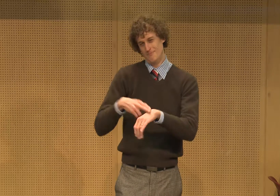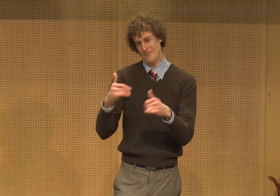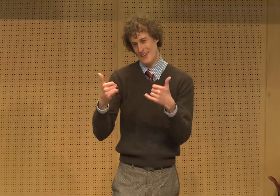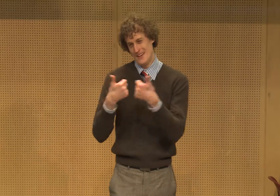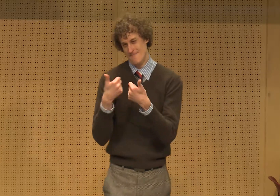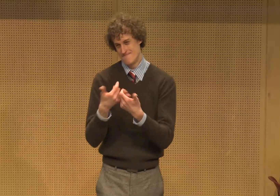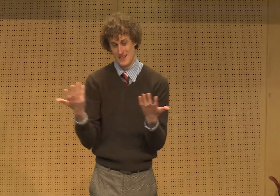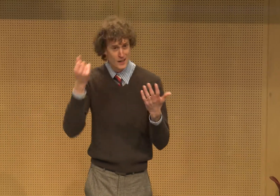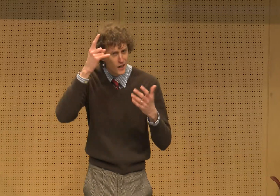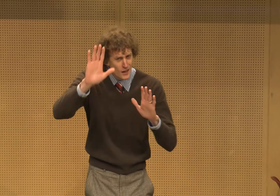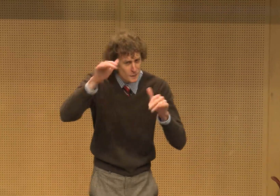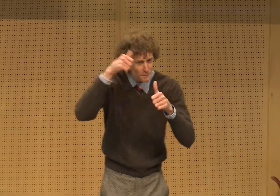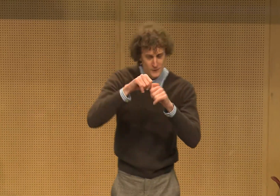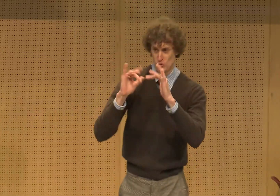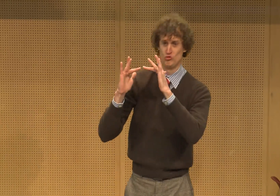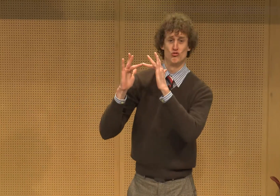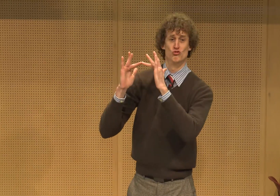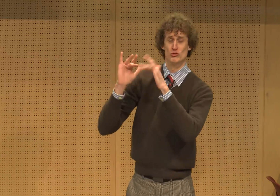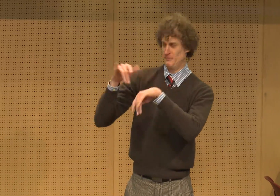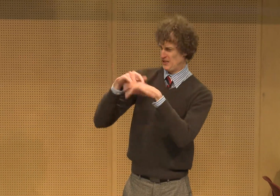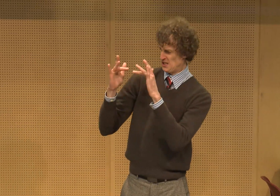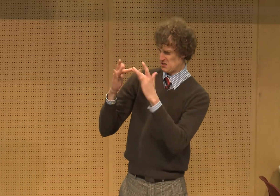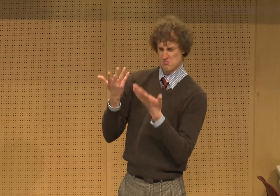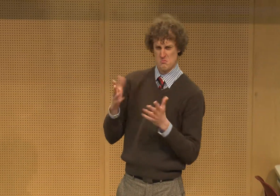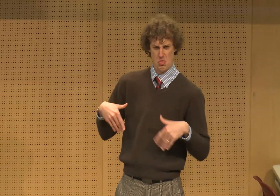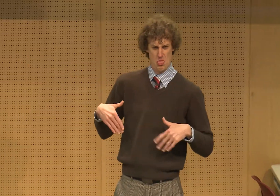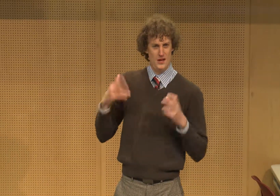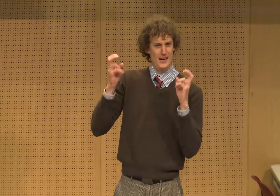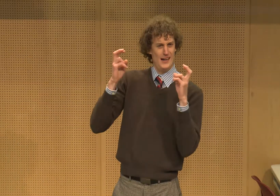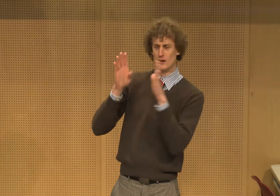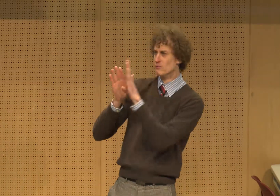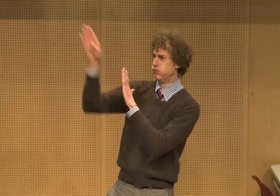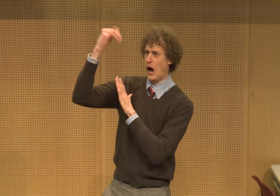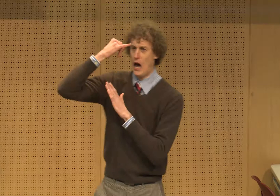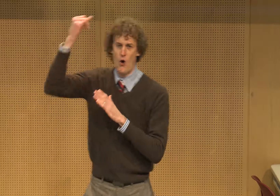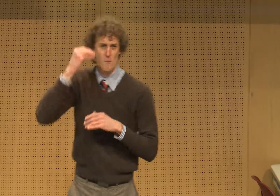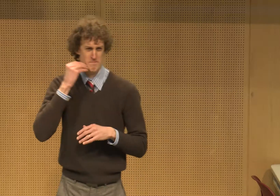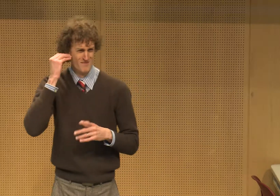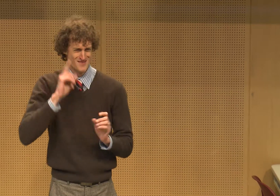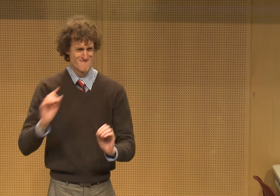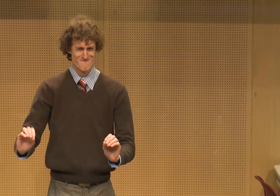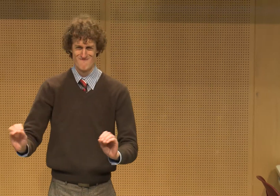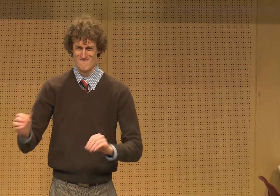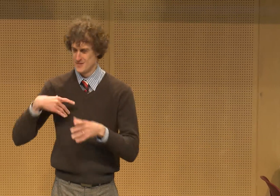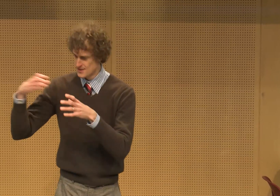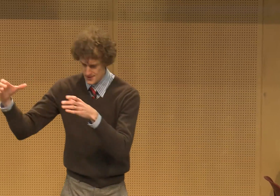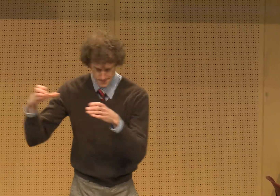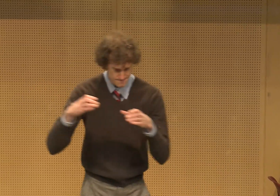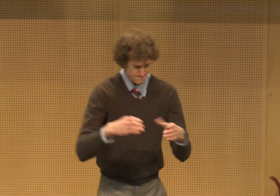Now, in the past what I would use computers for was of course gaming, right? And this pre-dated the internet.